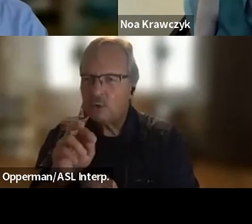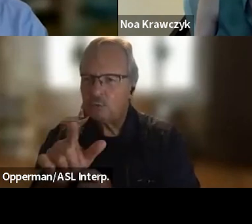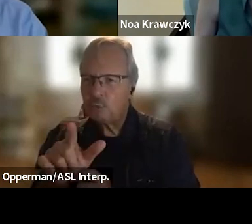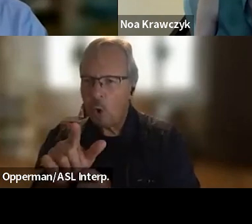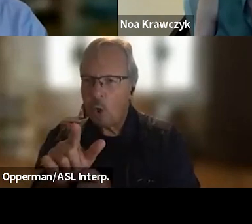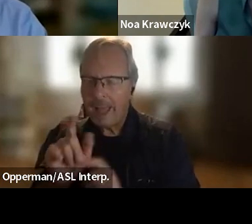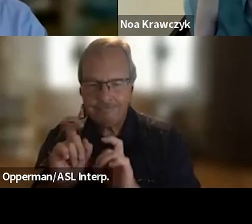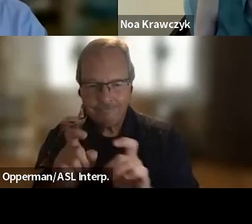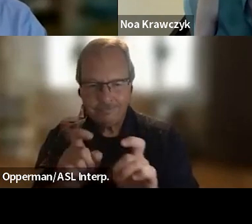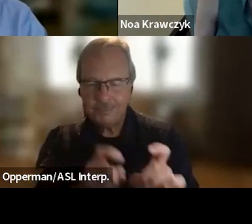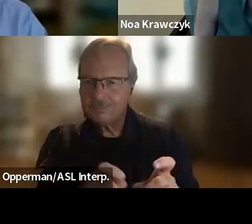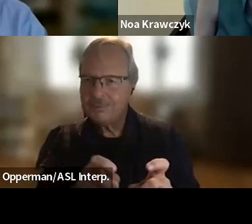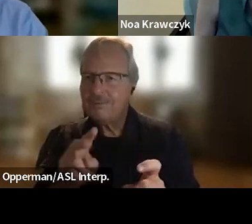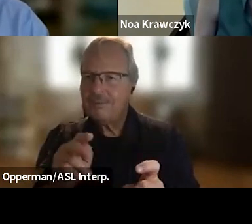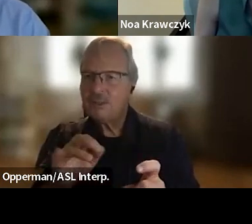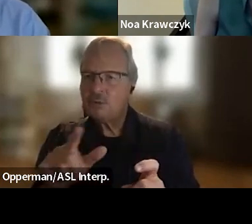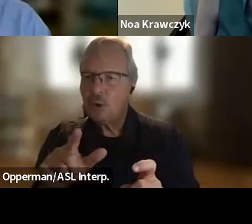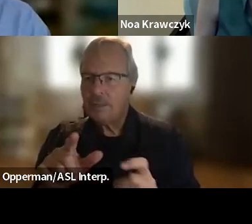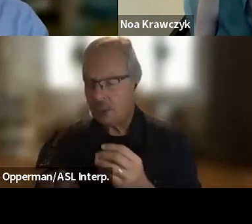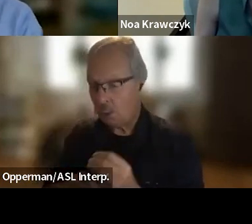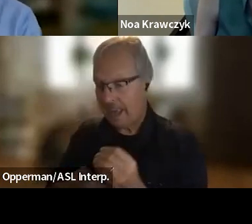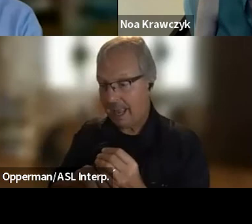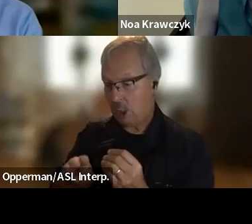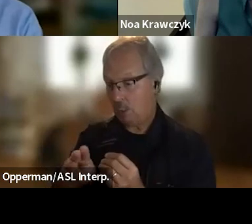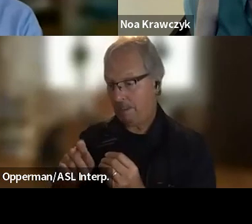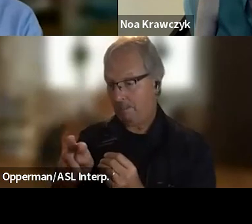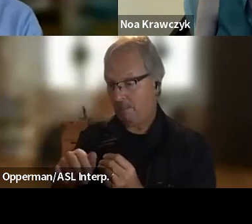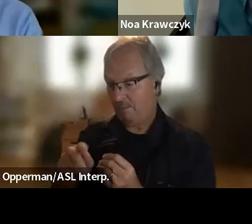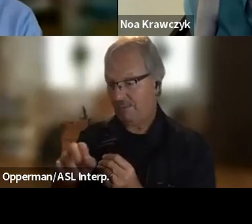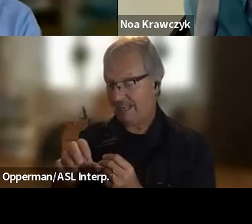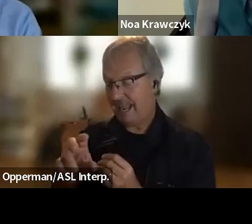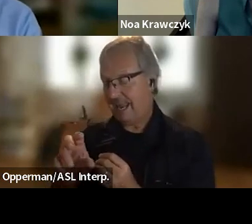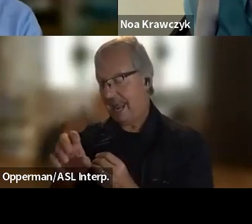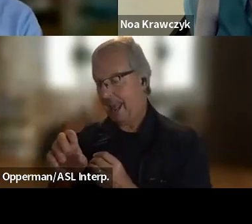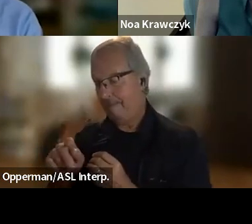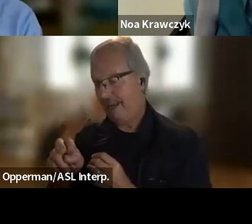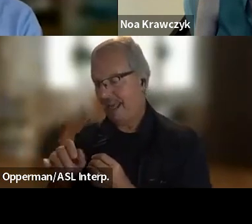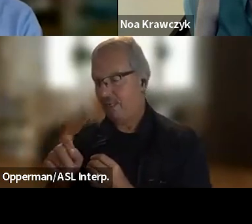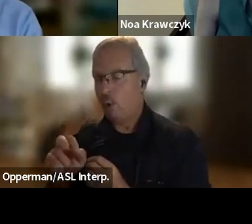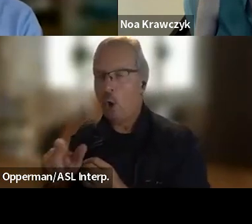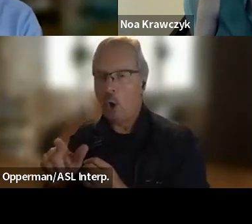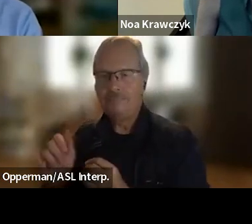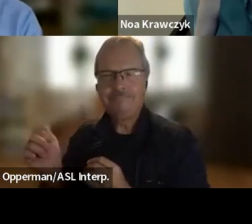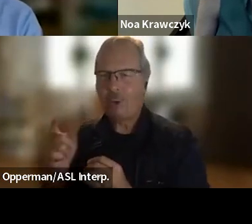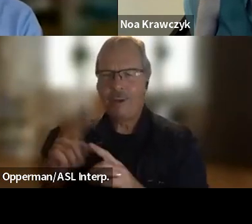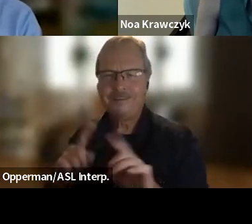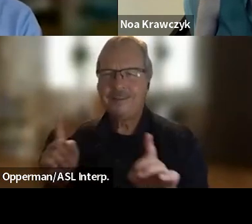And then you add buprenorphine and methadone and everything's different. And so that's why for us,